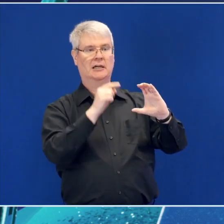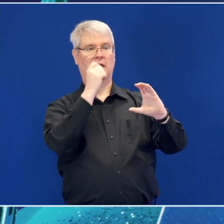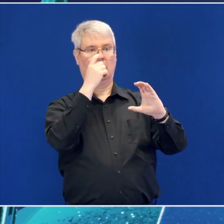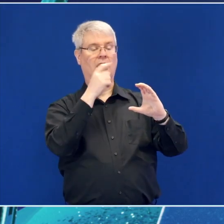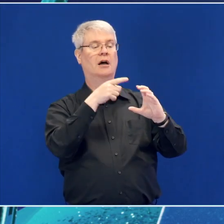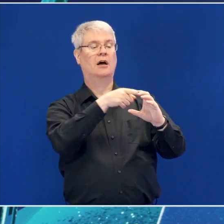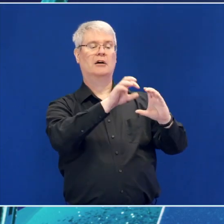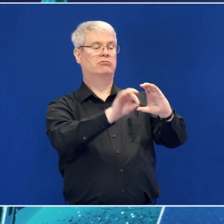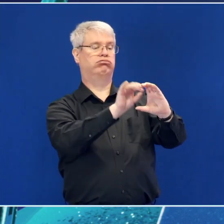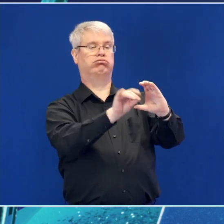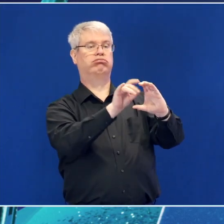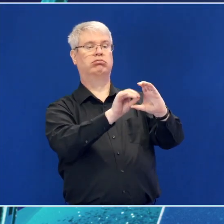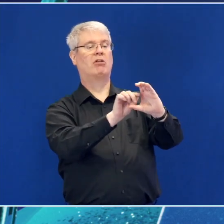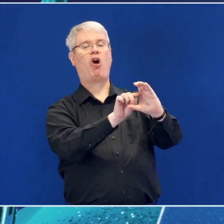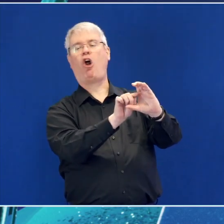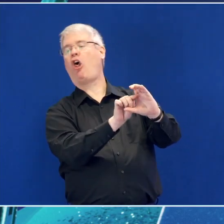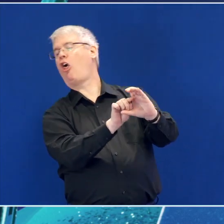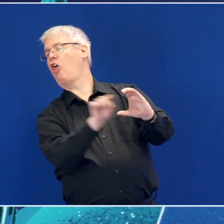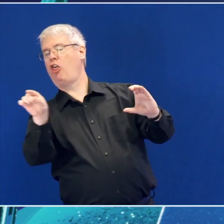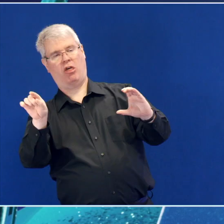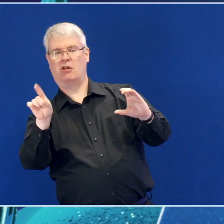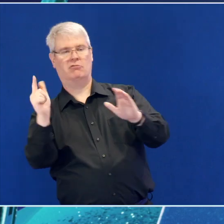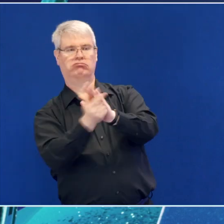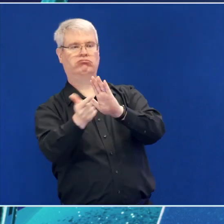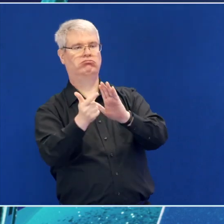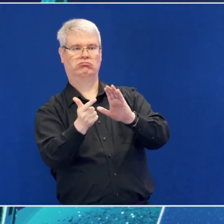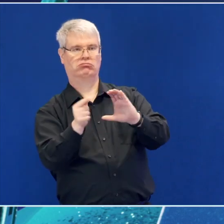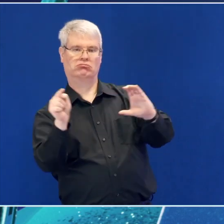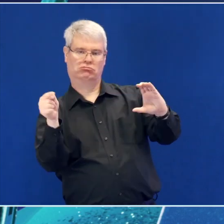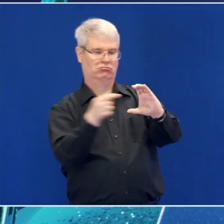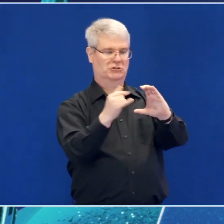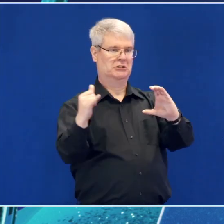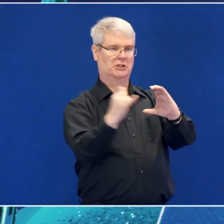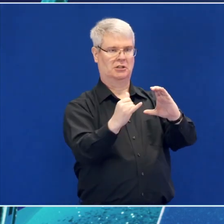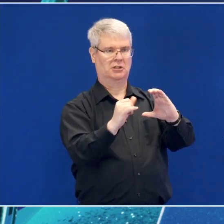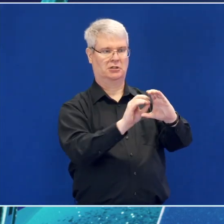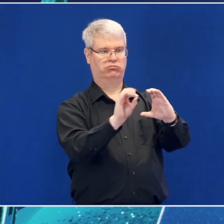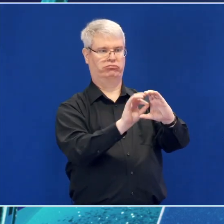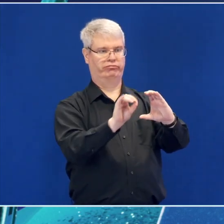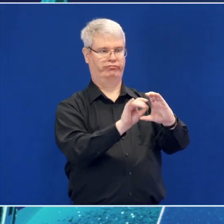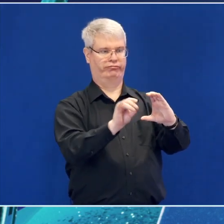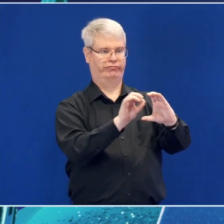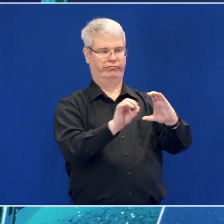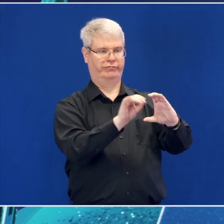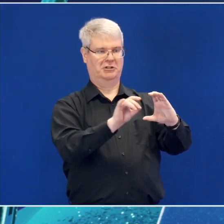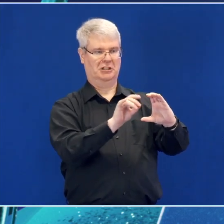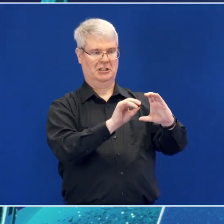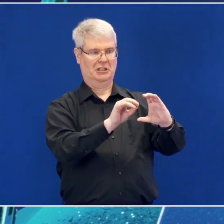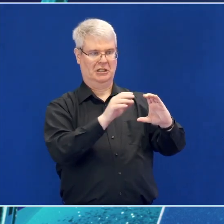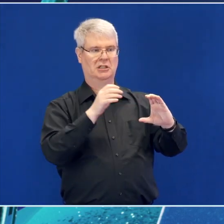And some of the things that are outside of that box are really complex interactions,